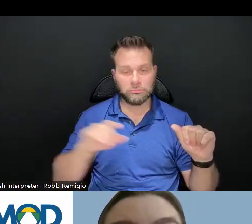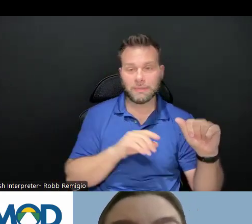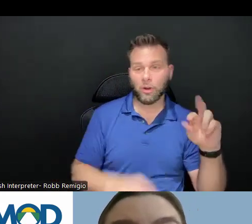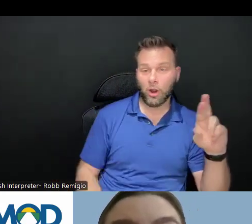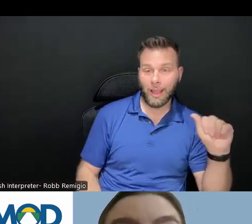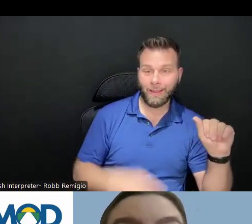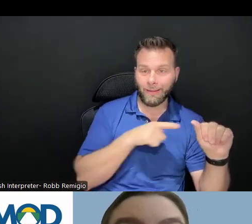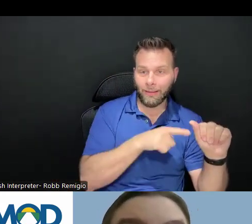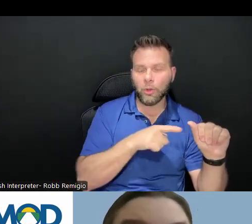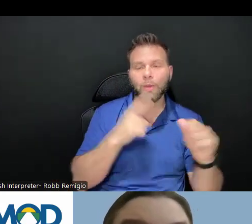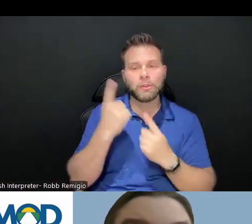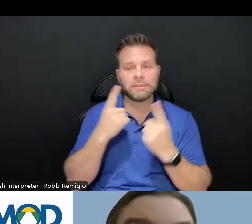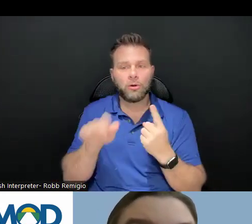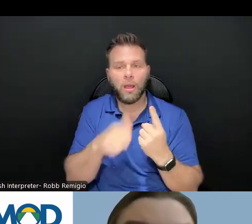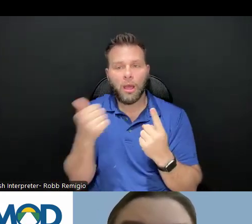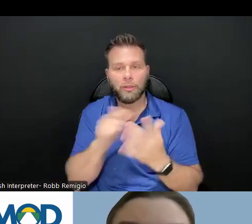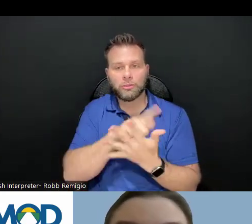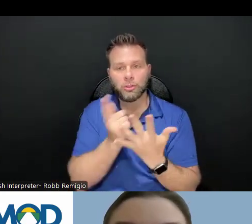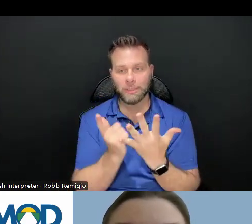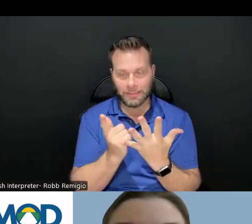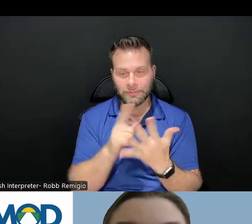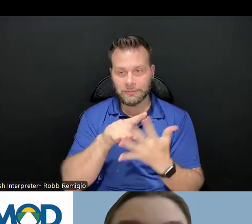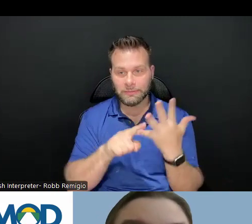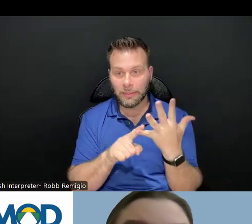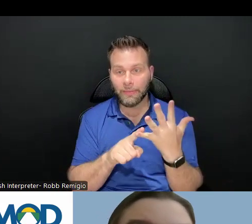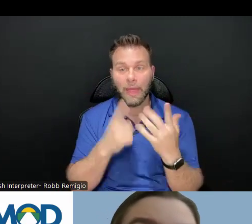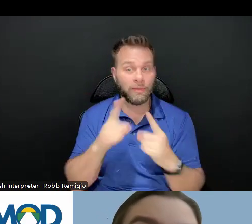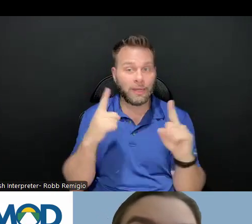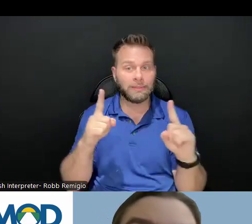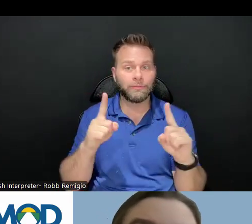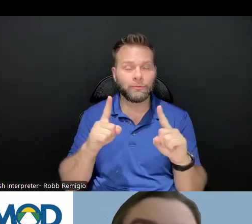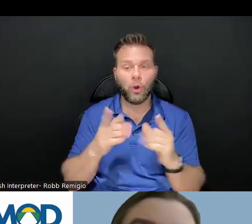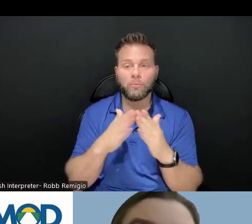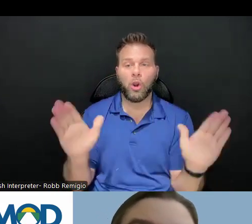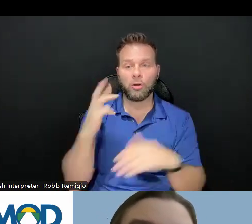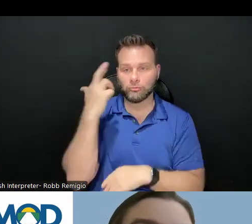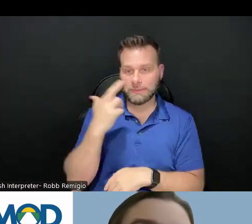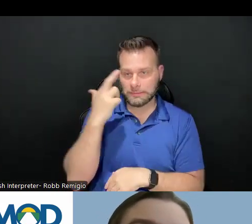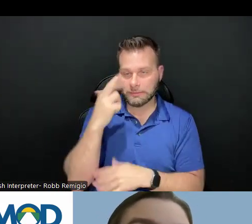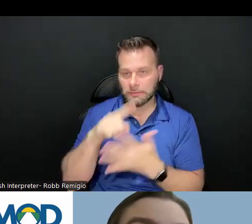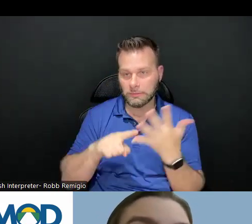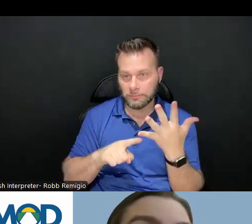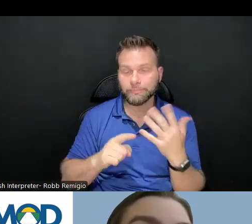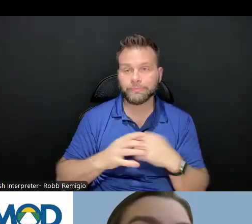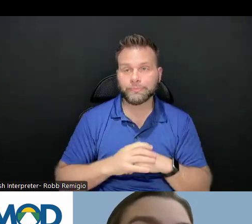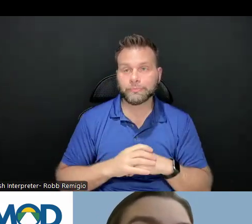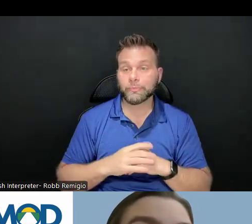looking at alternatives that are effective for a broader range of So, you know, for instance,